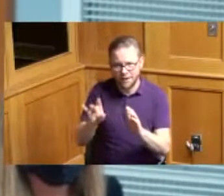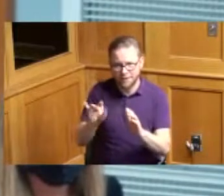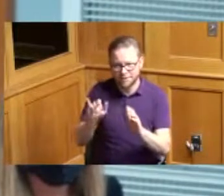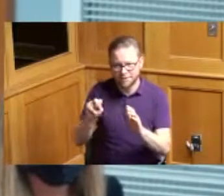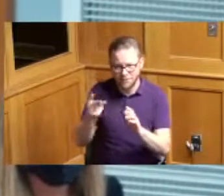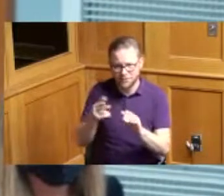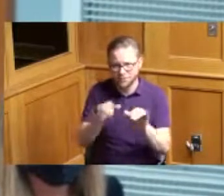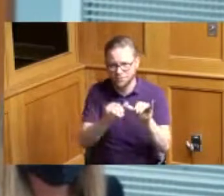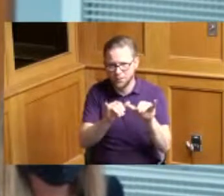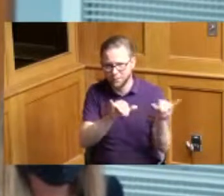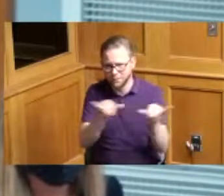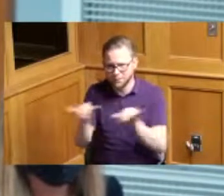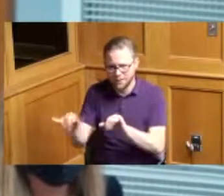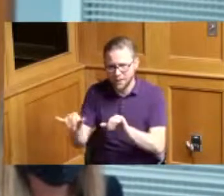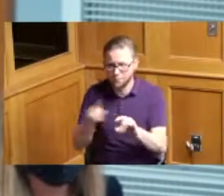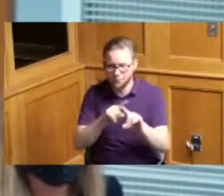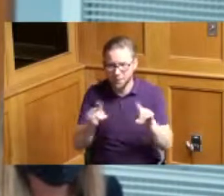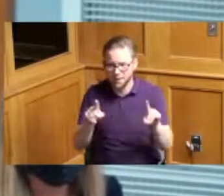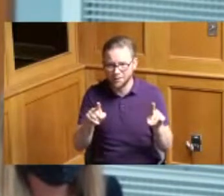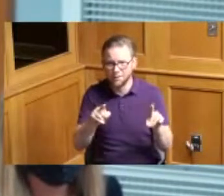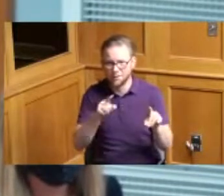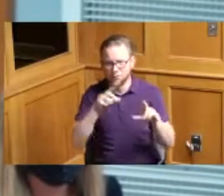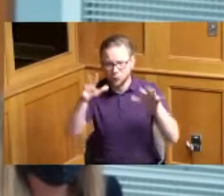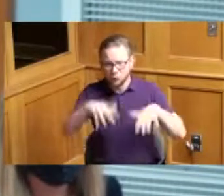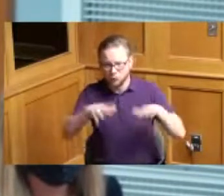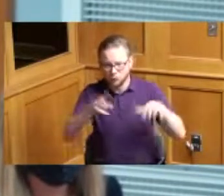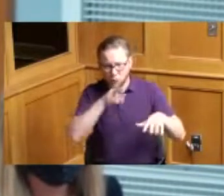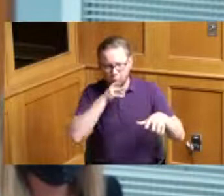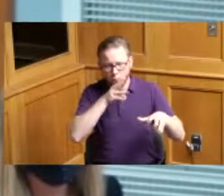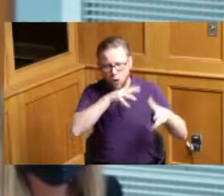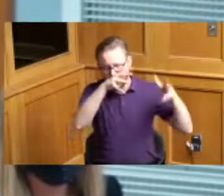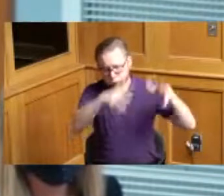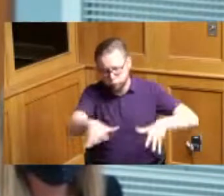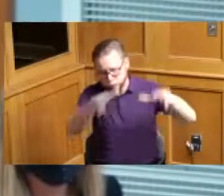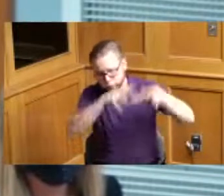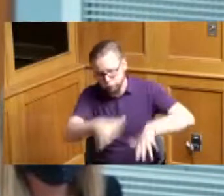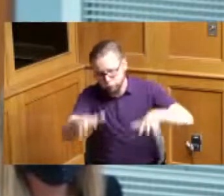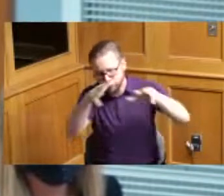water into the system it's the Walmarts and the Home Depots of the world and they are not right